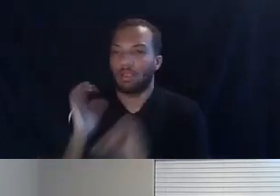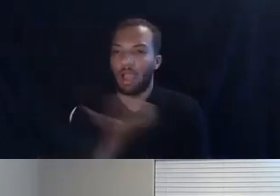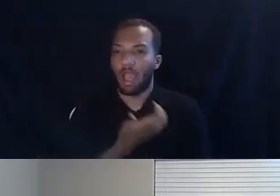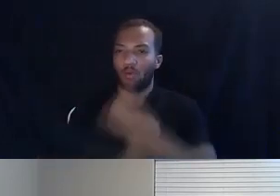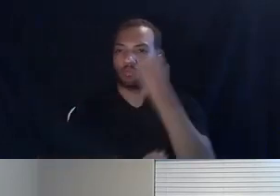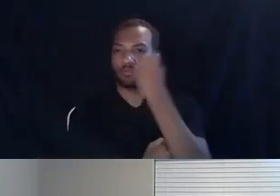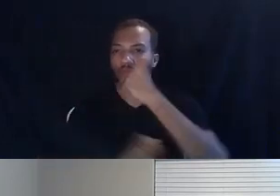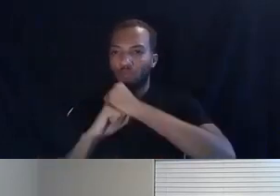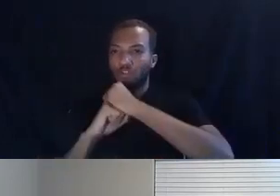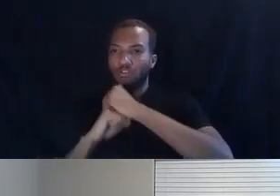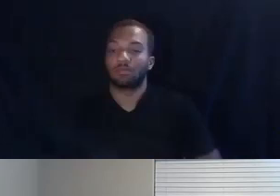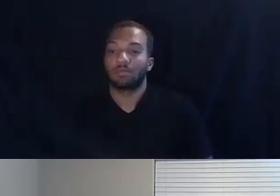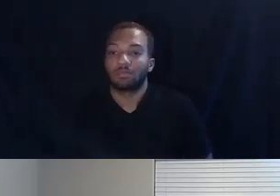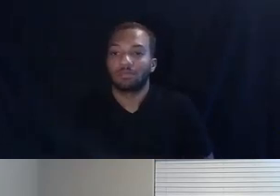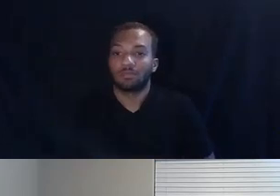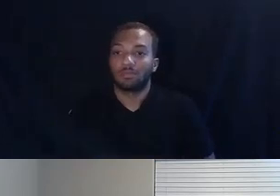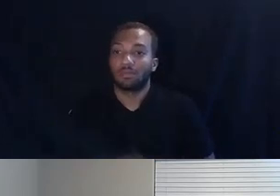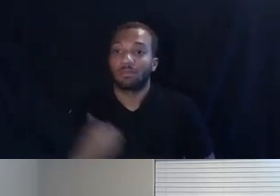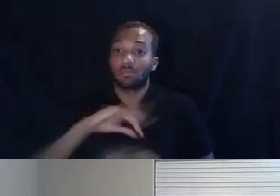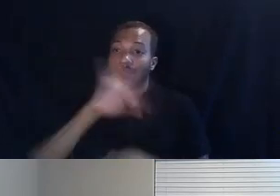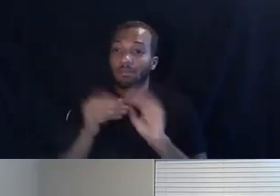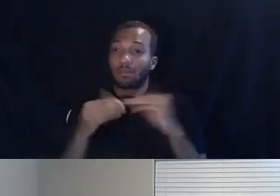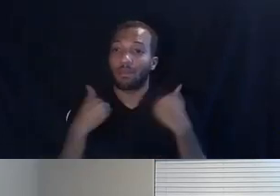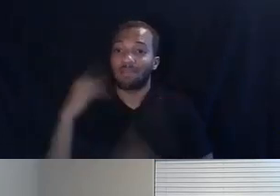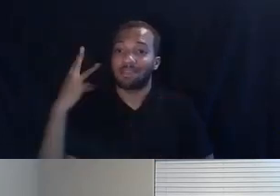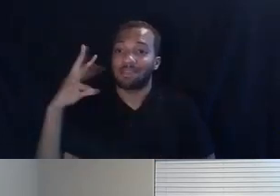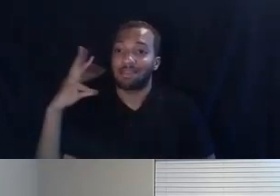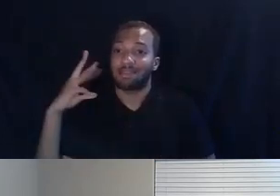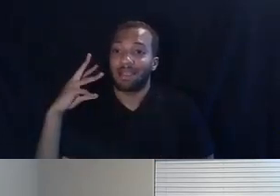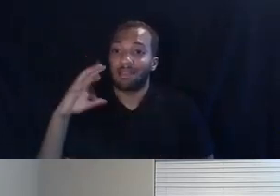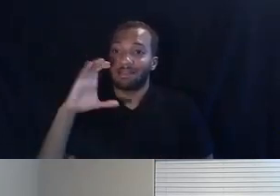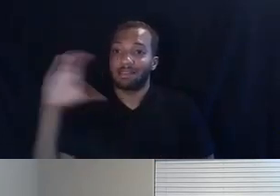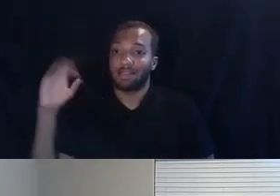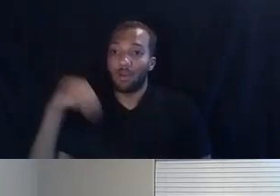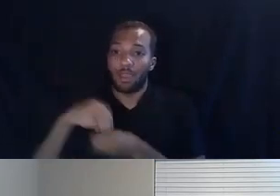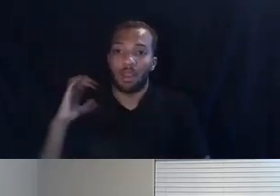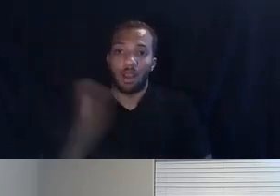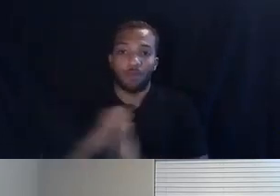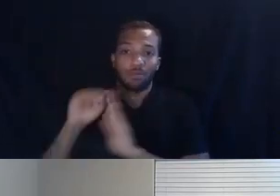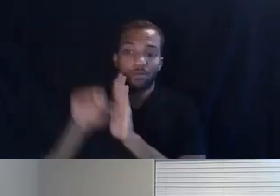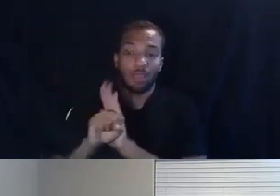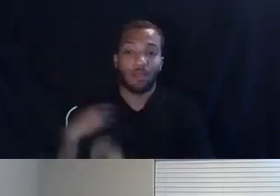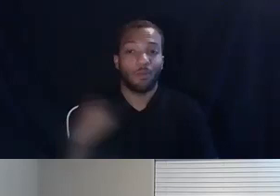We are one out of 16 CCOs in our state, and we definitely look a little different